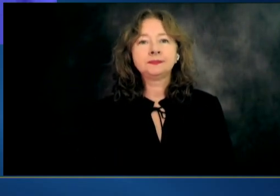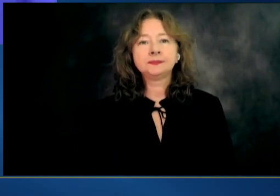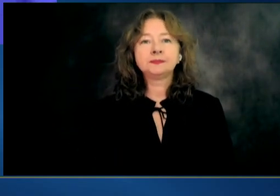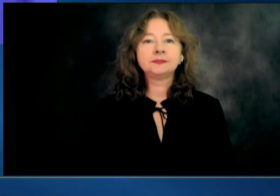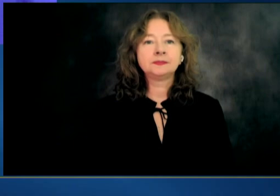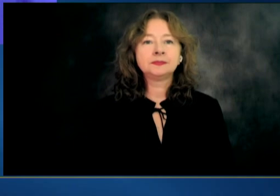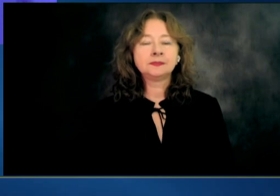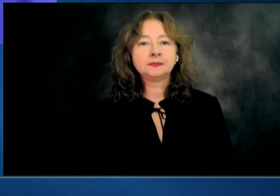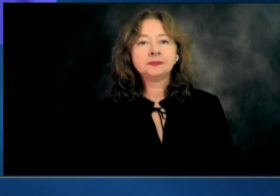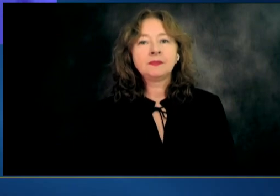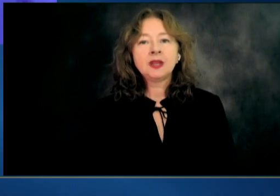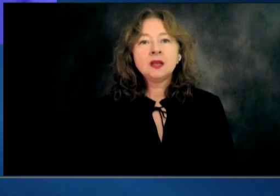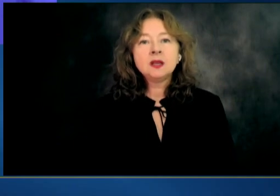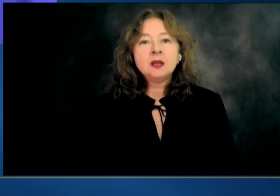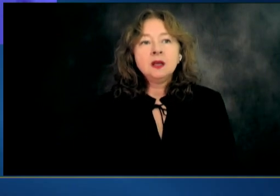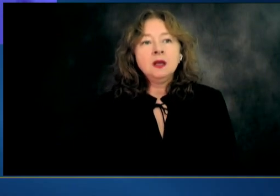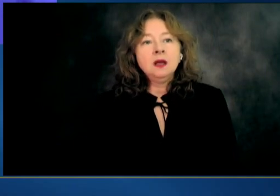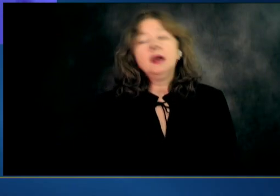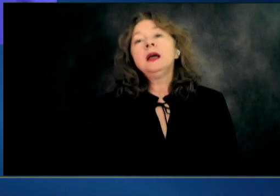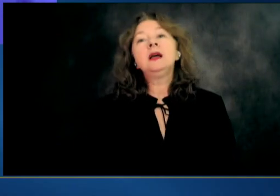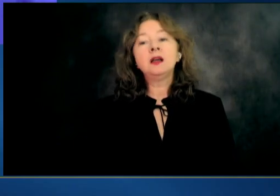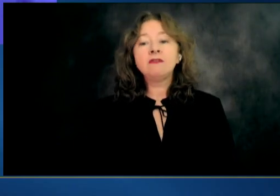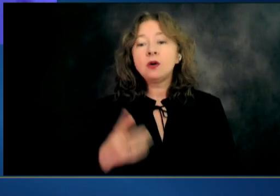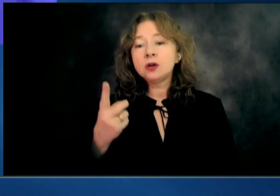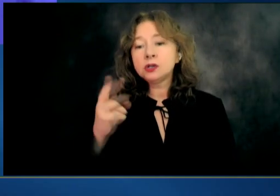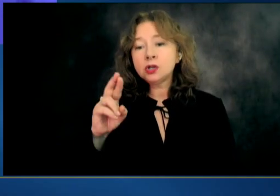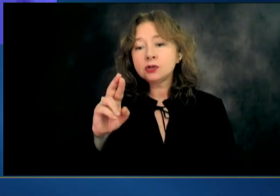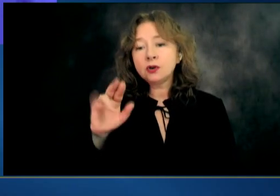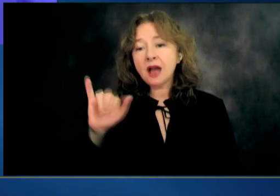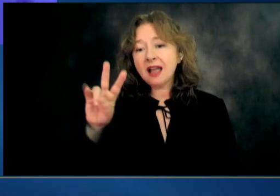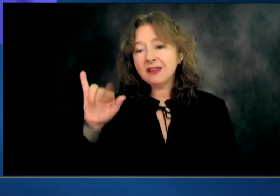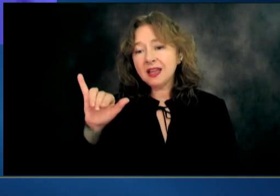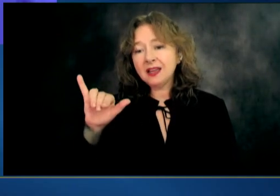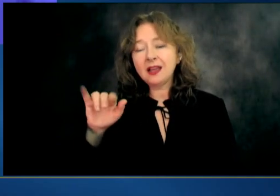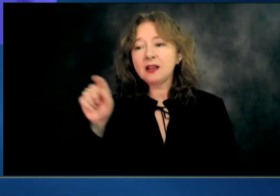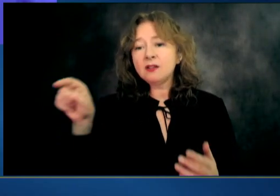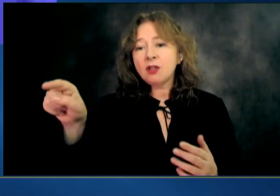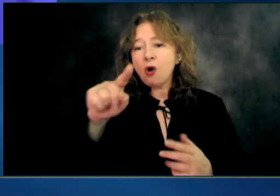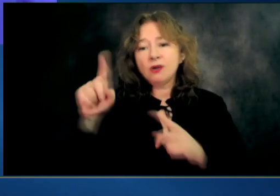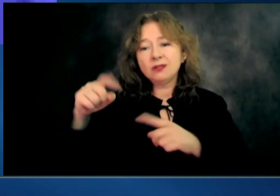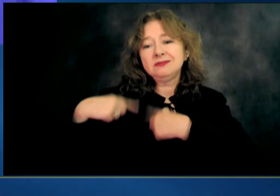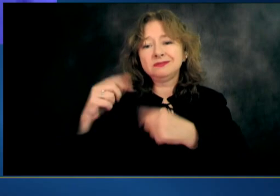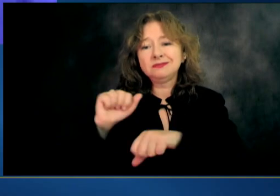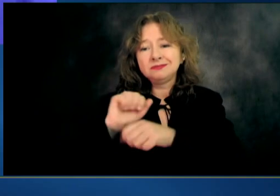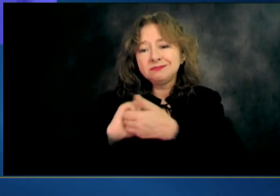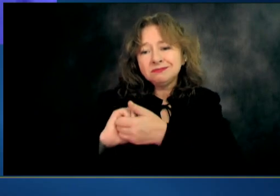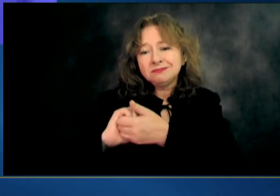To Dr. Ivy and those who have participated with us at HHS for quite some time in our efforts to